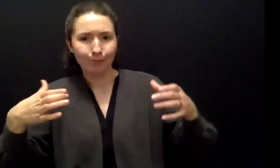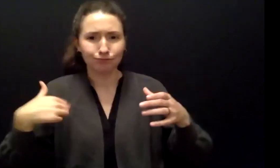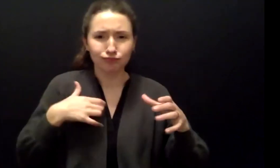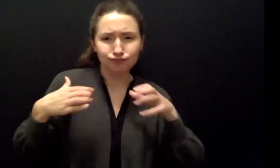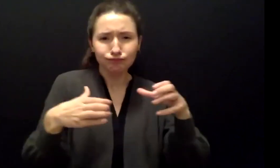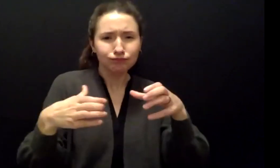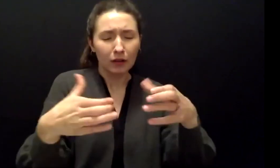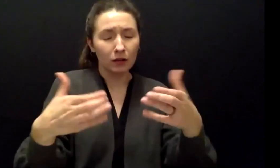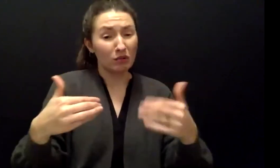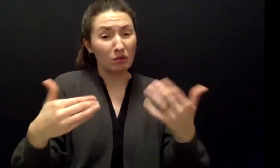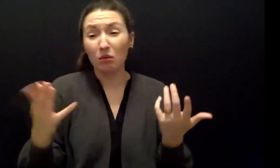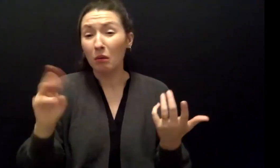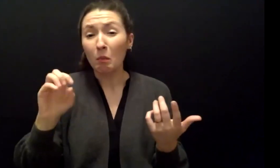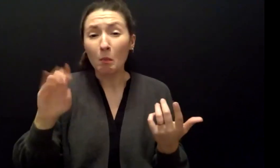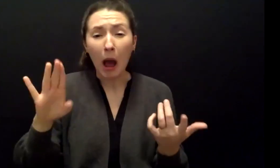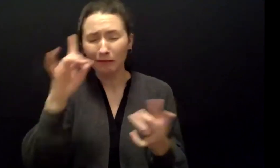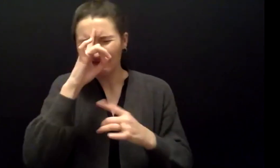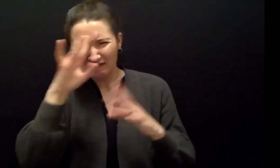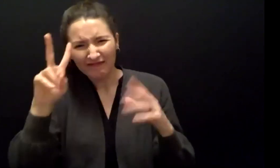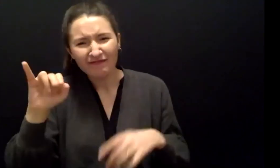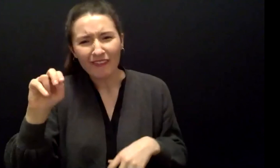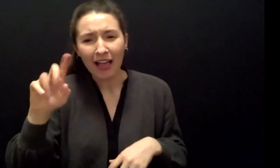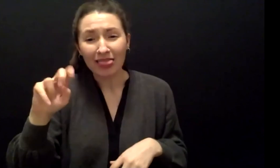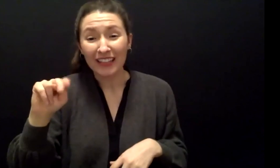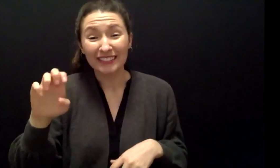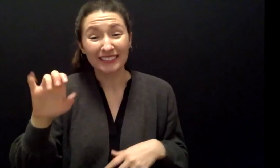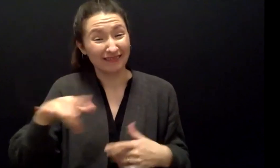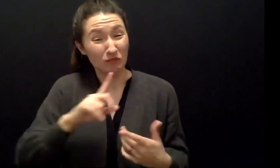the reproductions that you'll find in the, the savvy techs that have come forward since